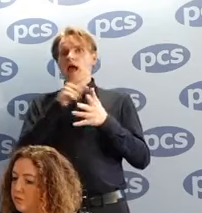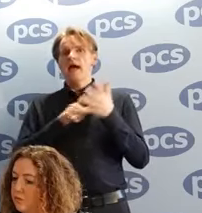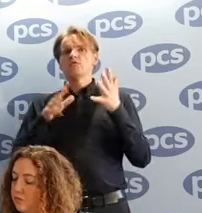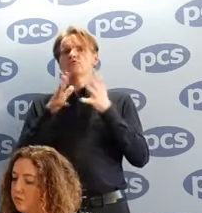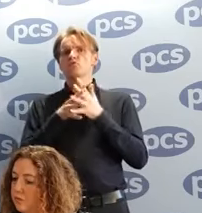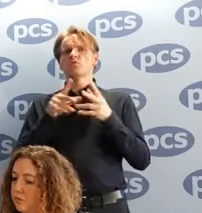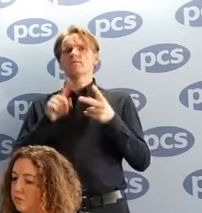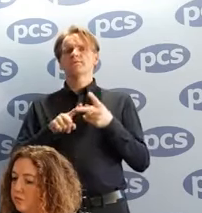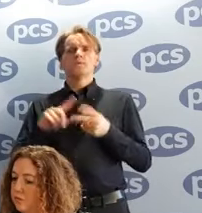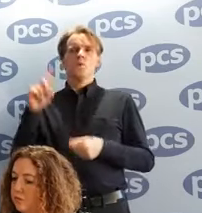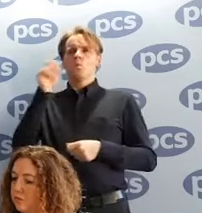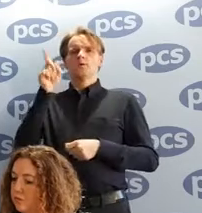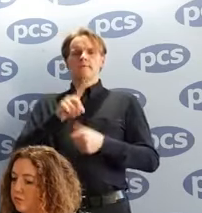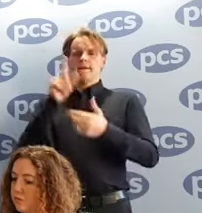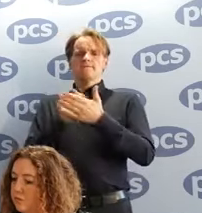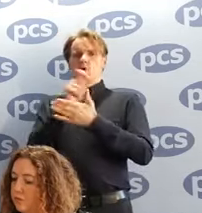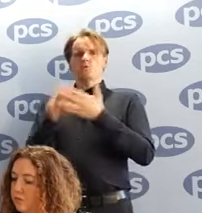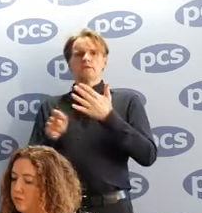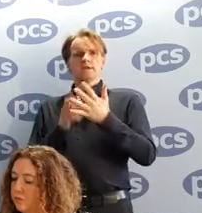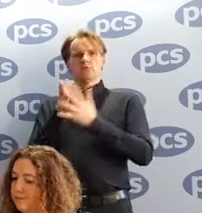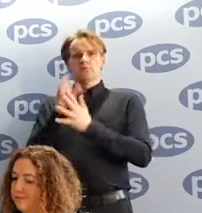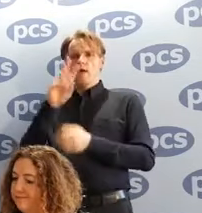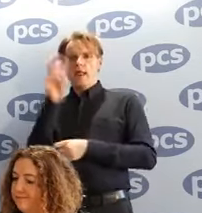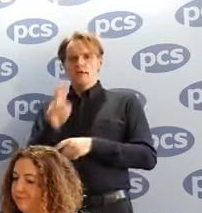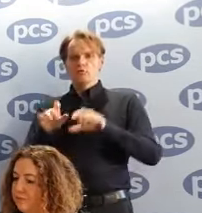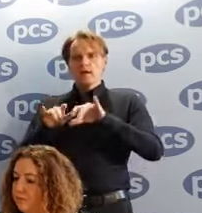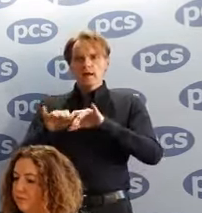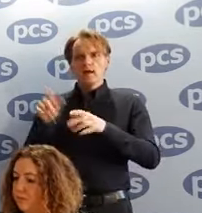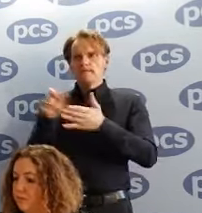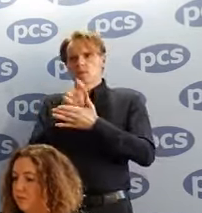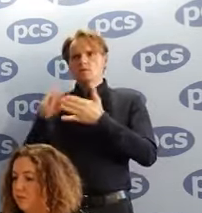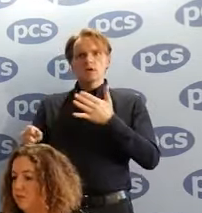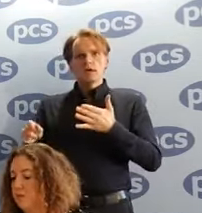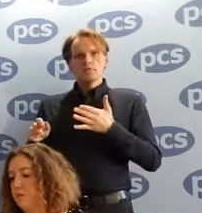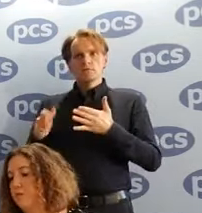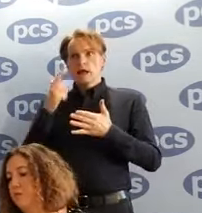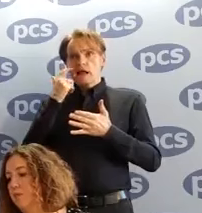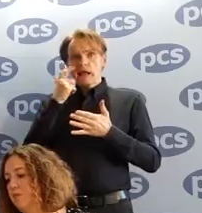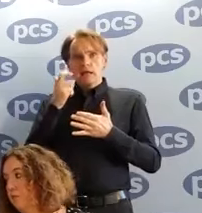electronic options, bringing ballots up to date? Okay well, Jenny's question is